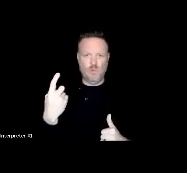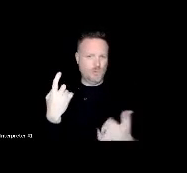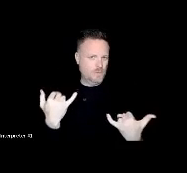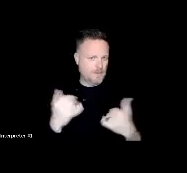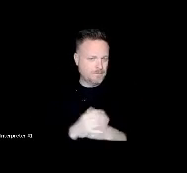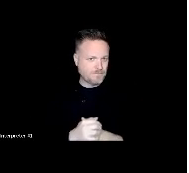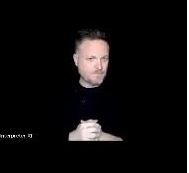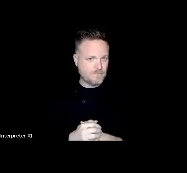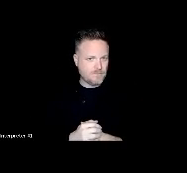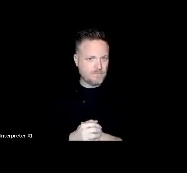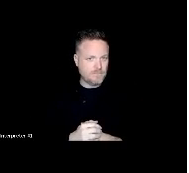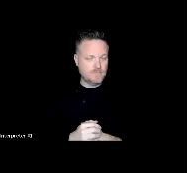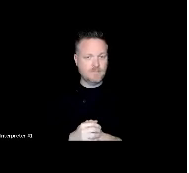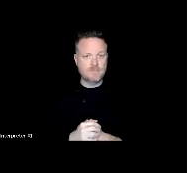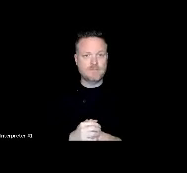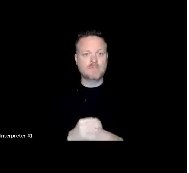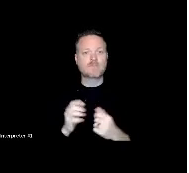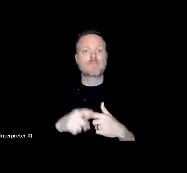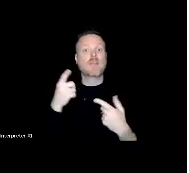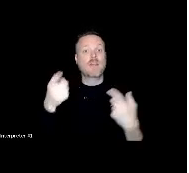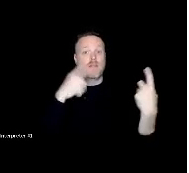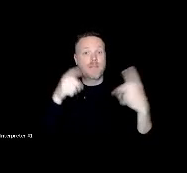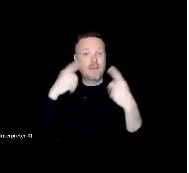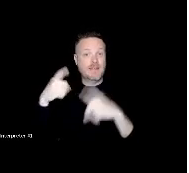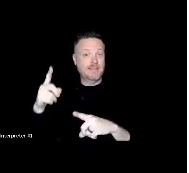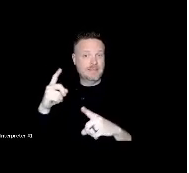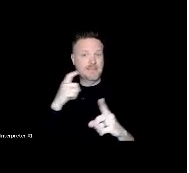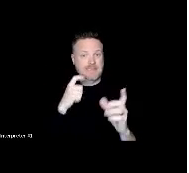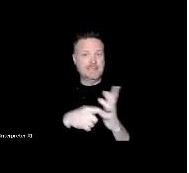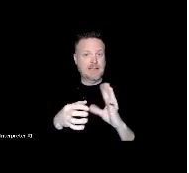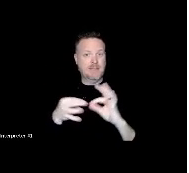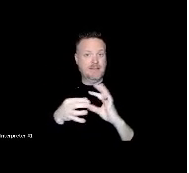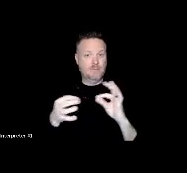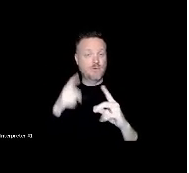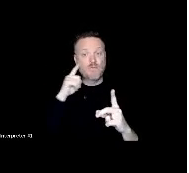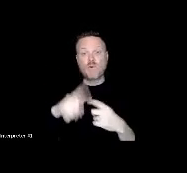So the consensus statement that everyone could agree upon is that data from an neuropsychological